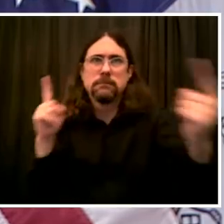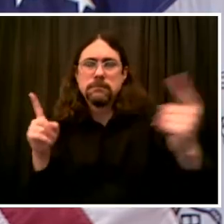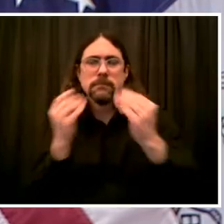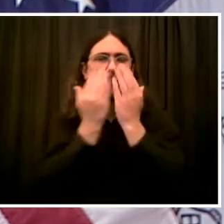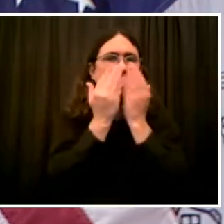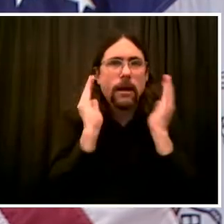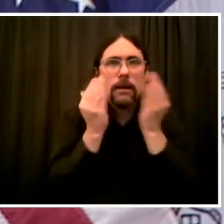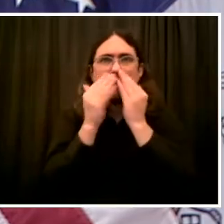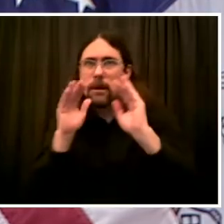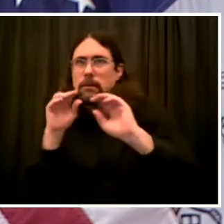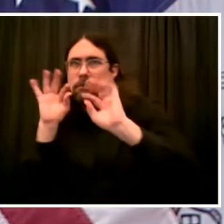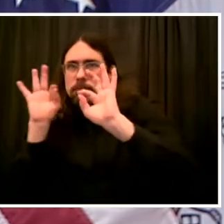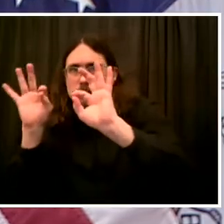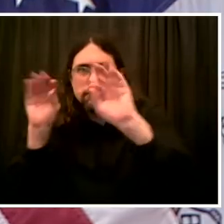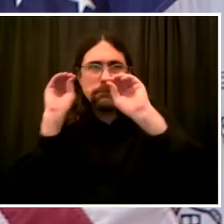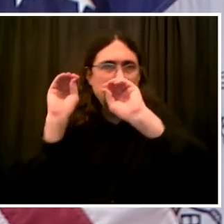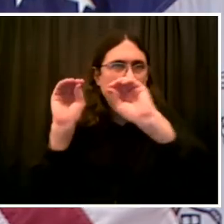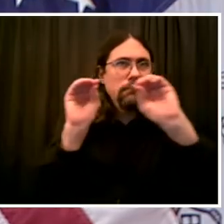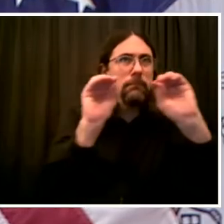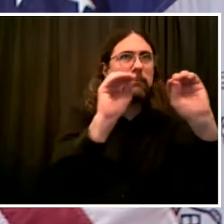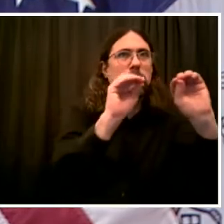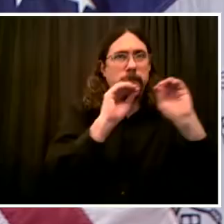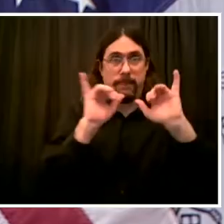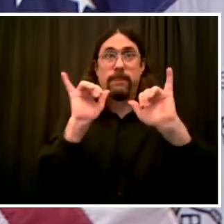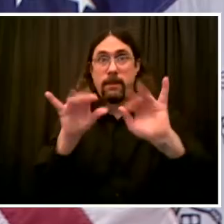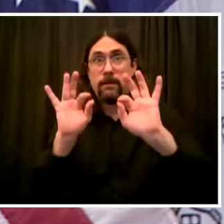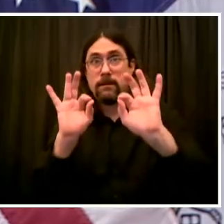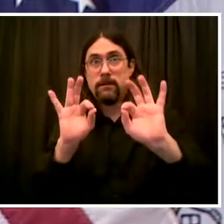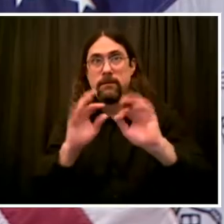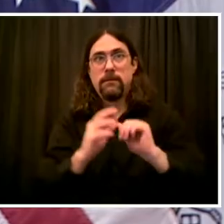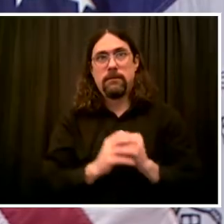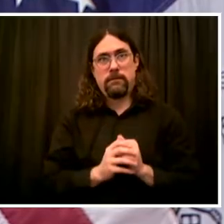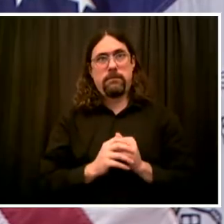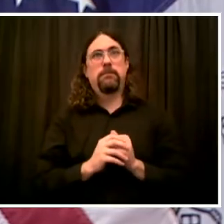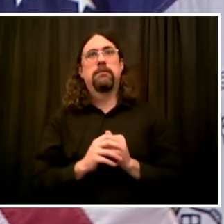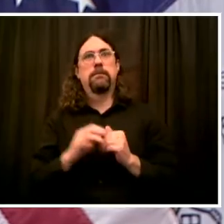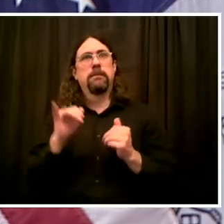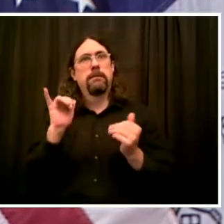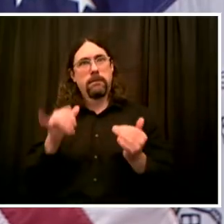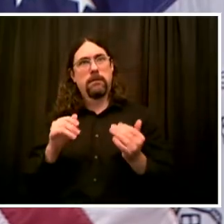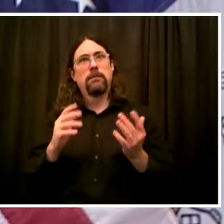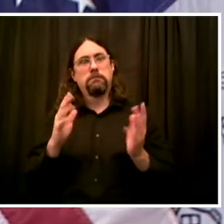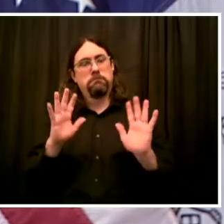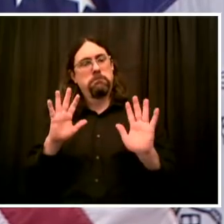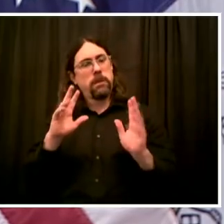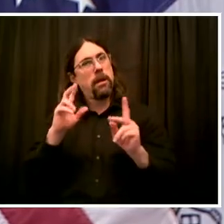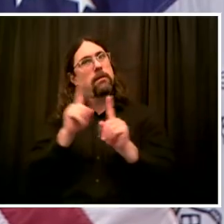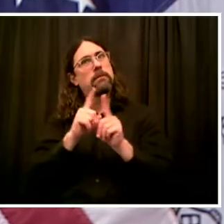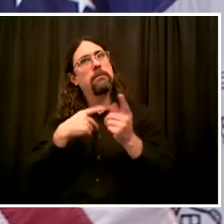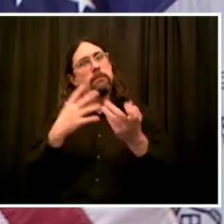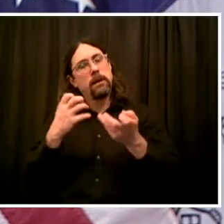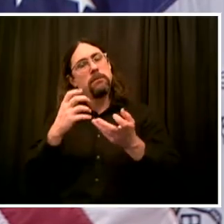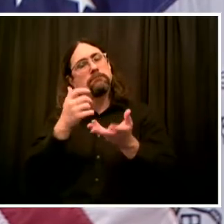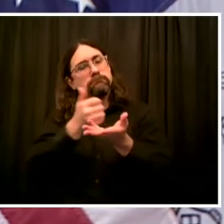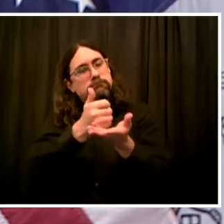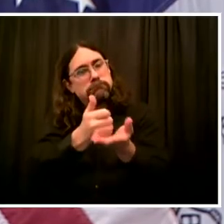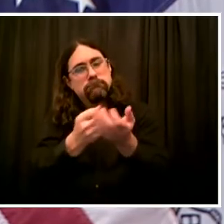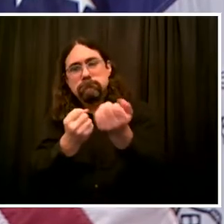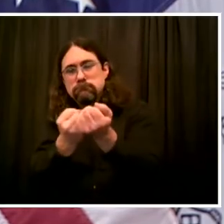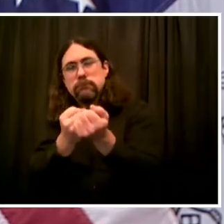FIRST AND FOREMOST DONE BY CIVILIANS, COMMUNITY MEMBERS, THAT'S WHAT WE WANT, THE DIRECTION WE'RE MONVIG IN. ENFORCEMENT NEEDS